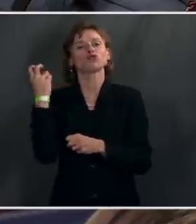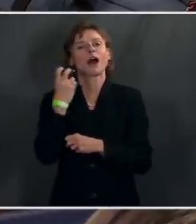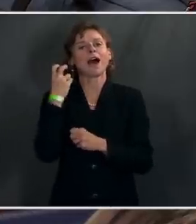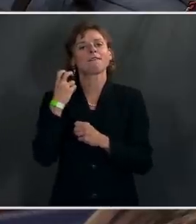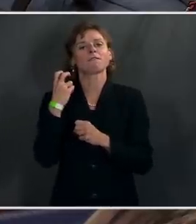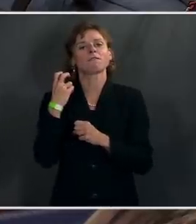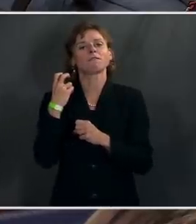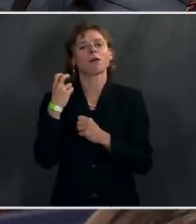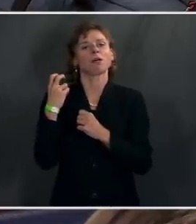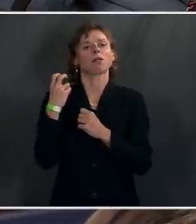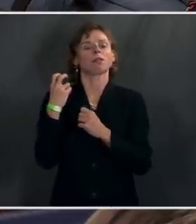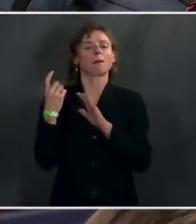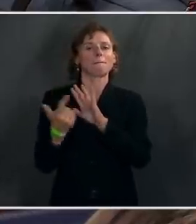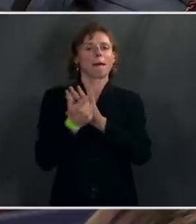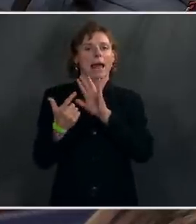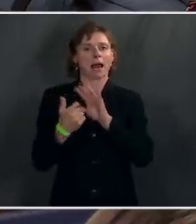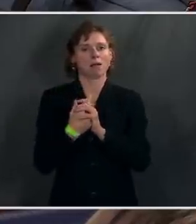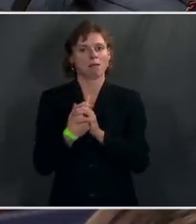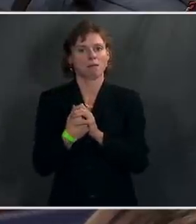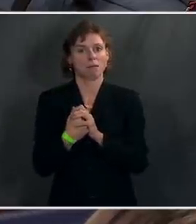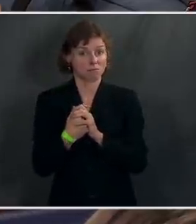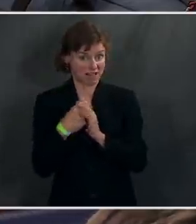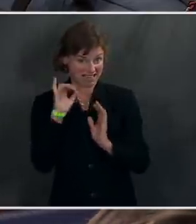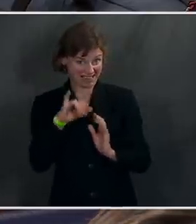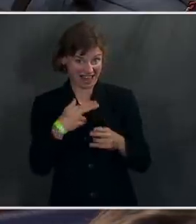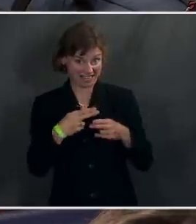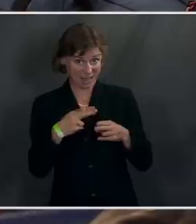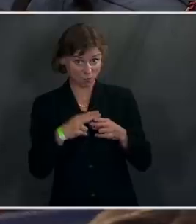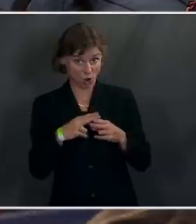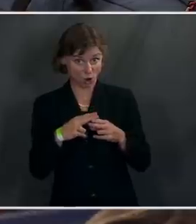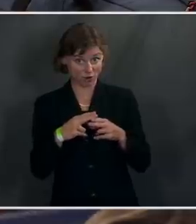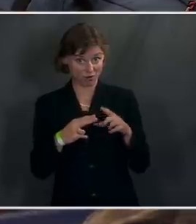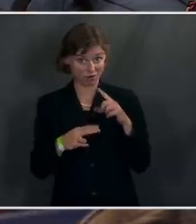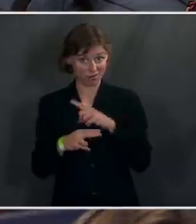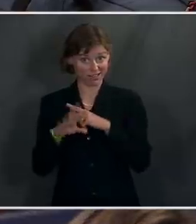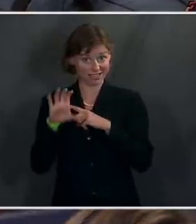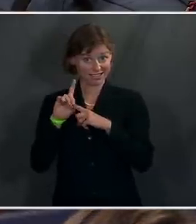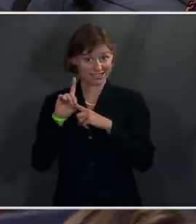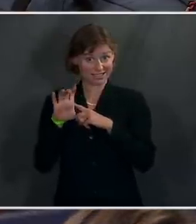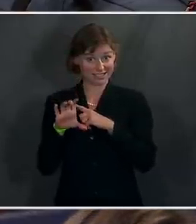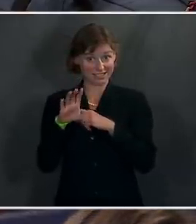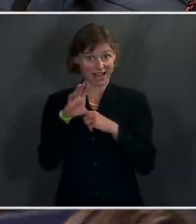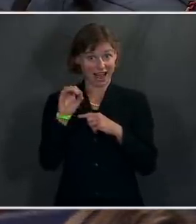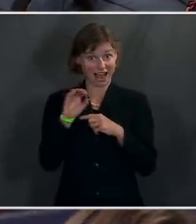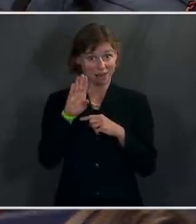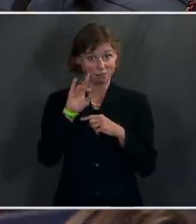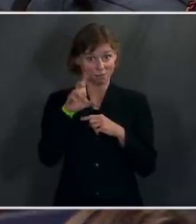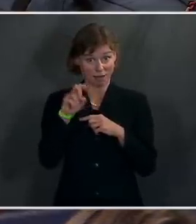is that a temporary thing while the CDC and the Biden administration figure out a safe way